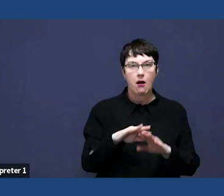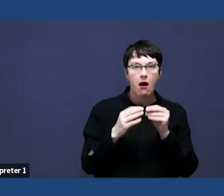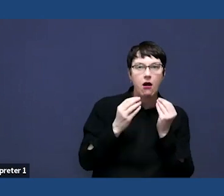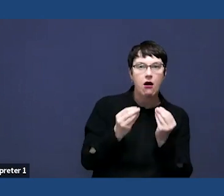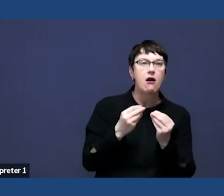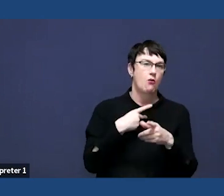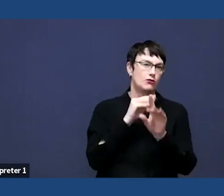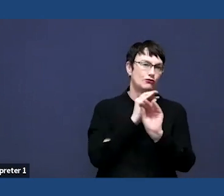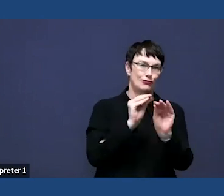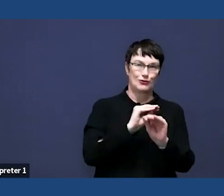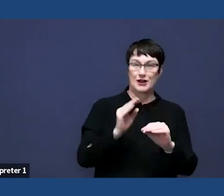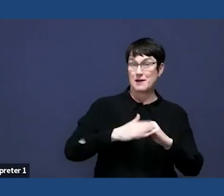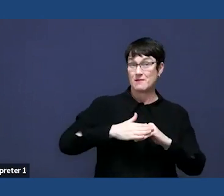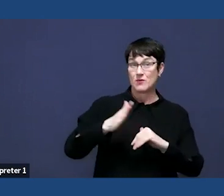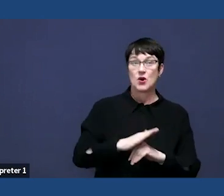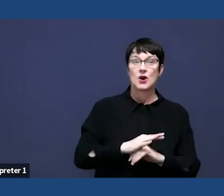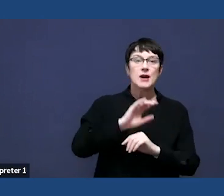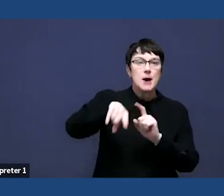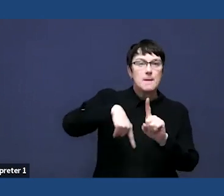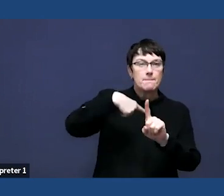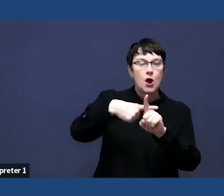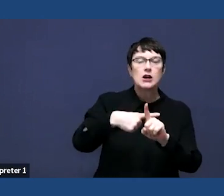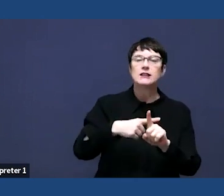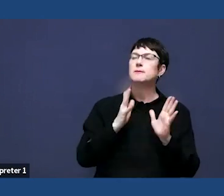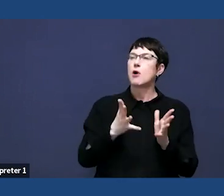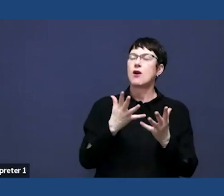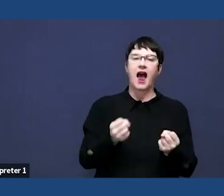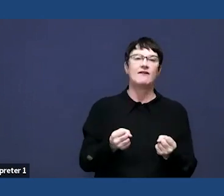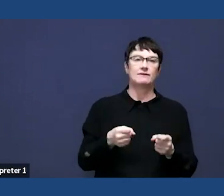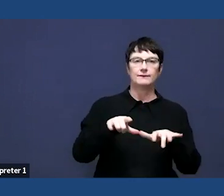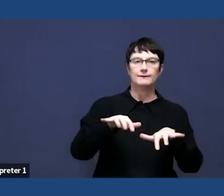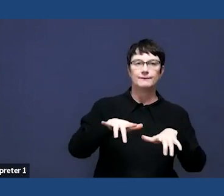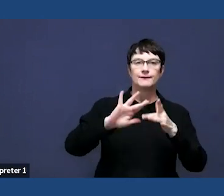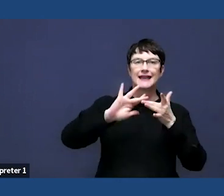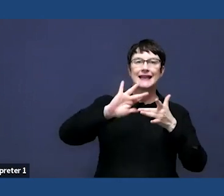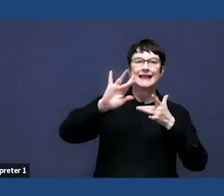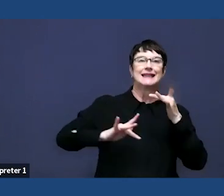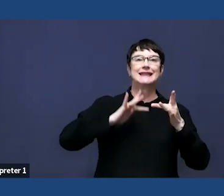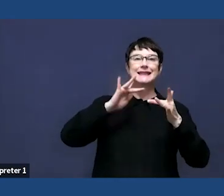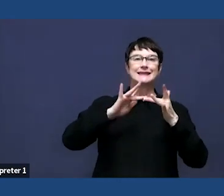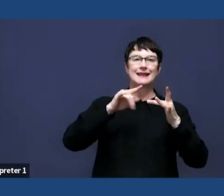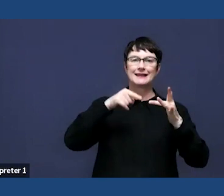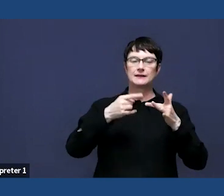to do more to improve the outcomes of patients.